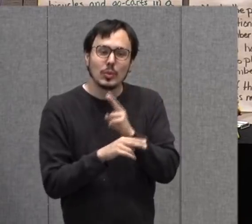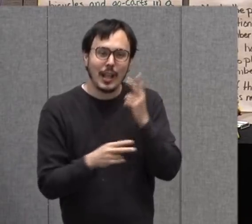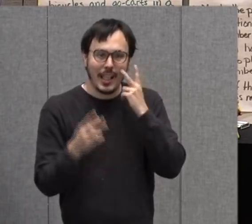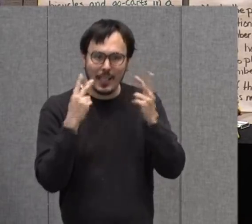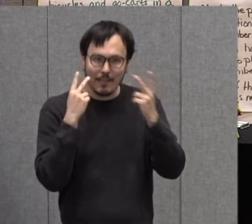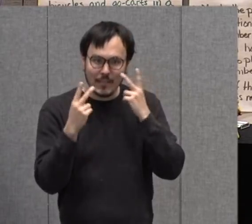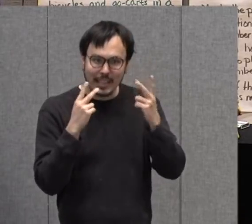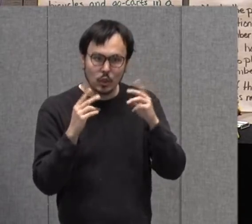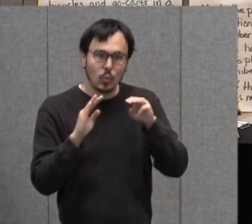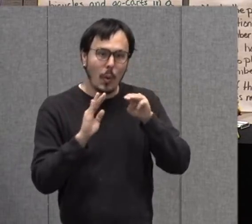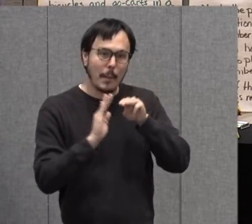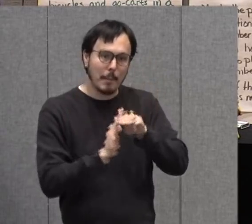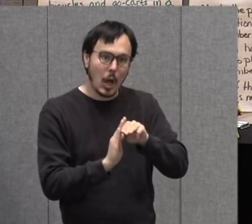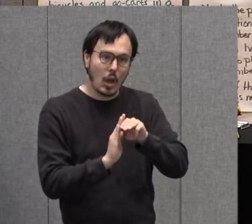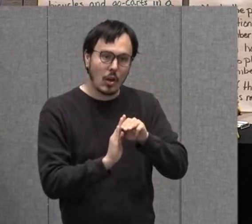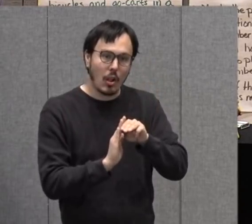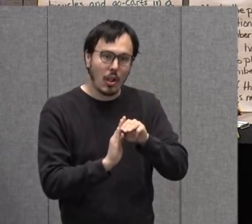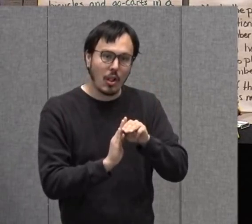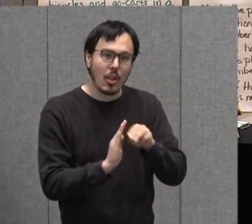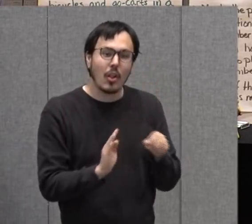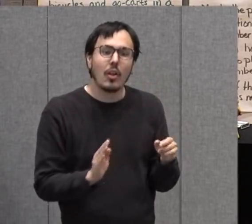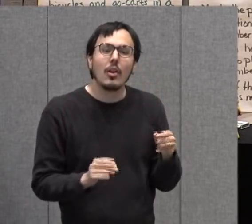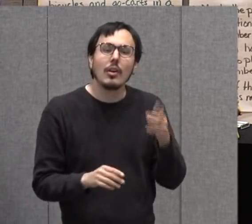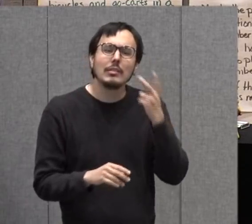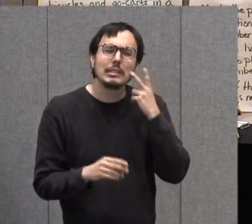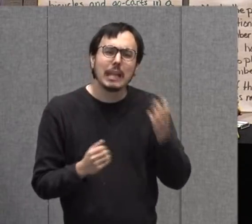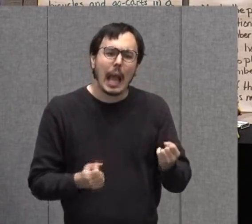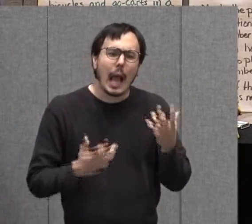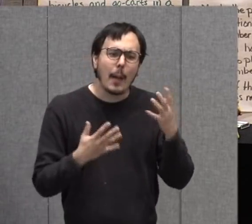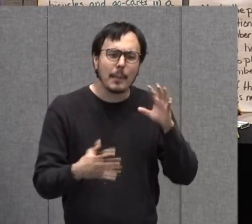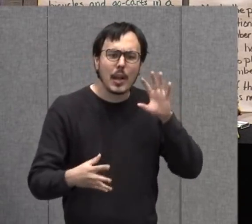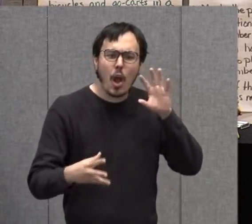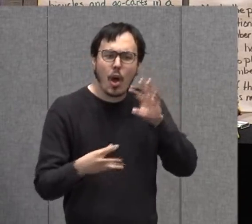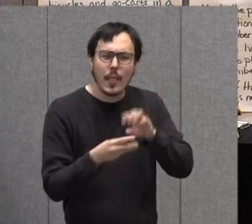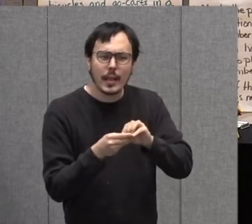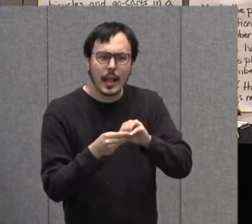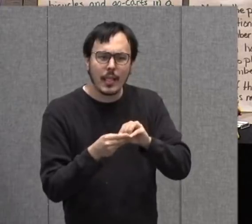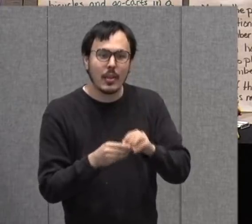talk about how many there are in all, how many we can see